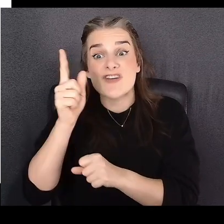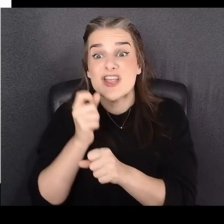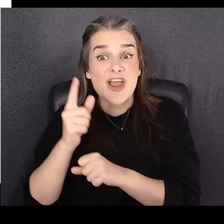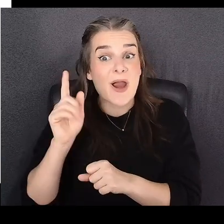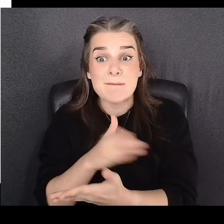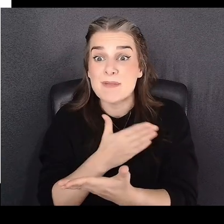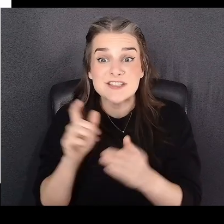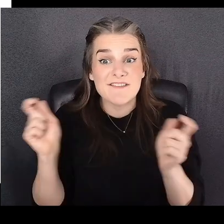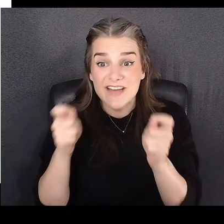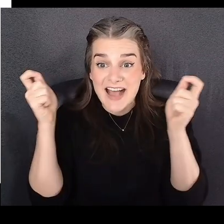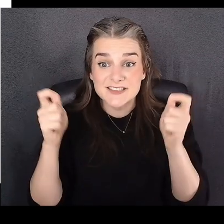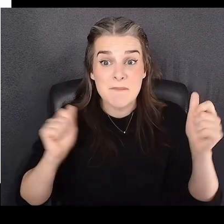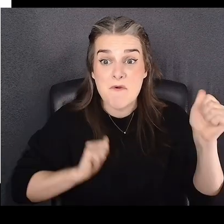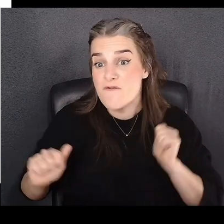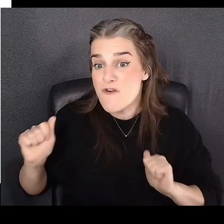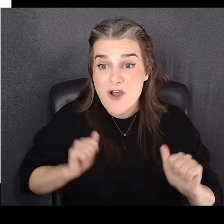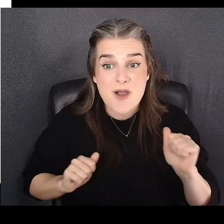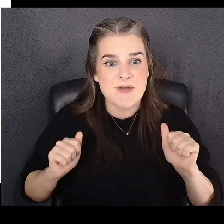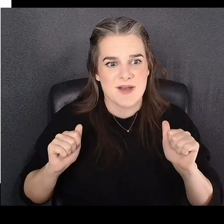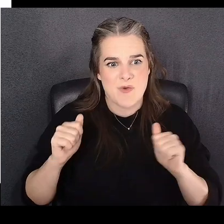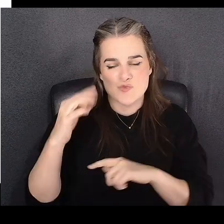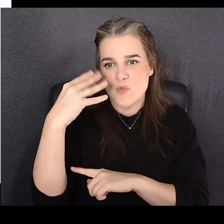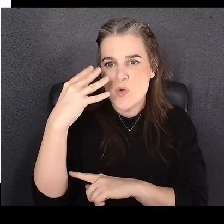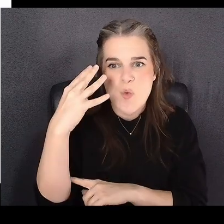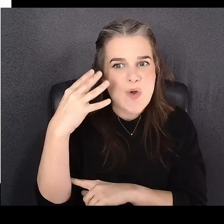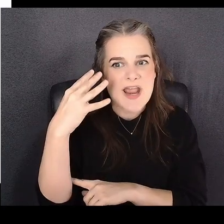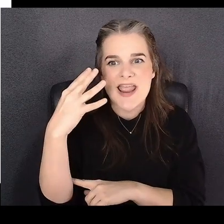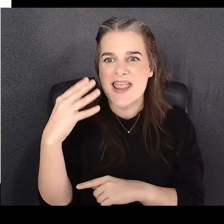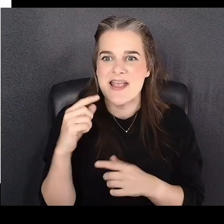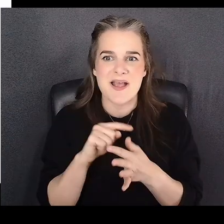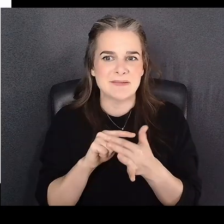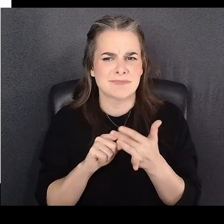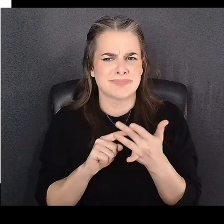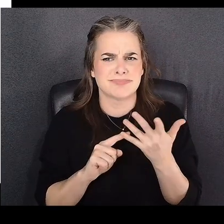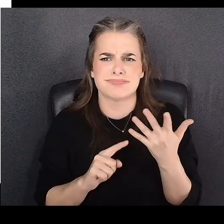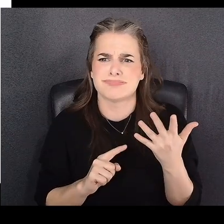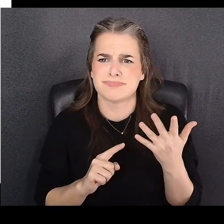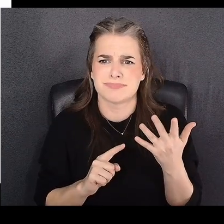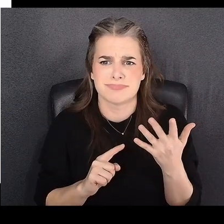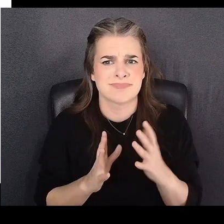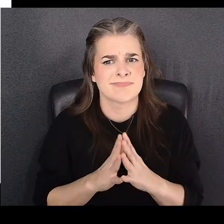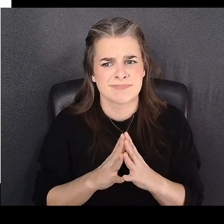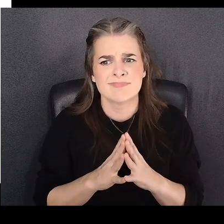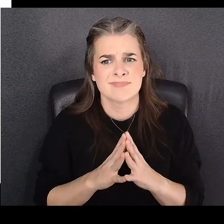And it gives them a different skill set and just something